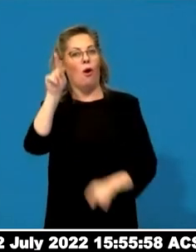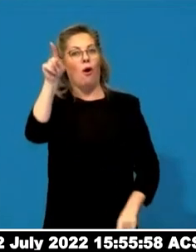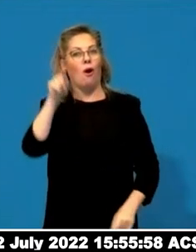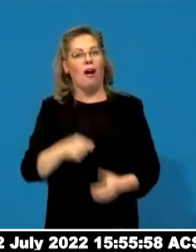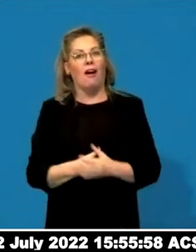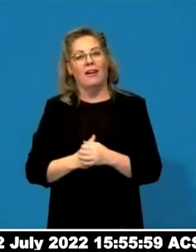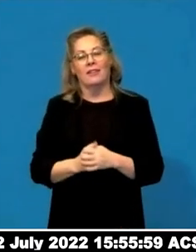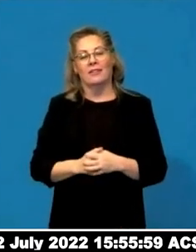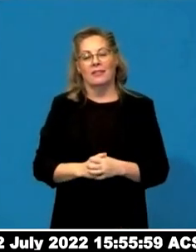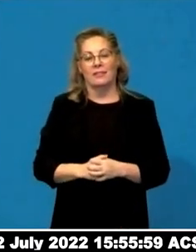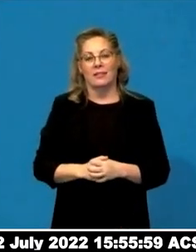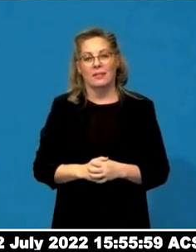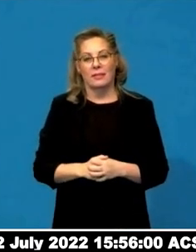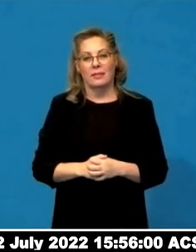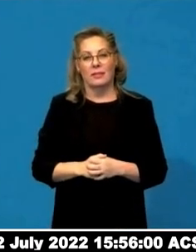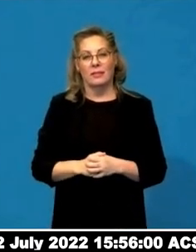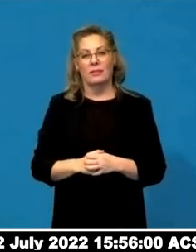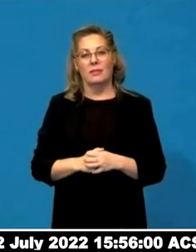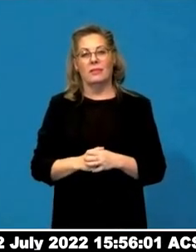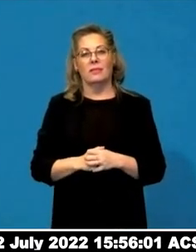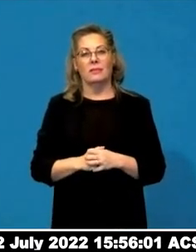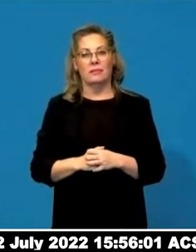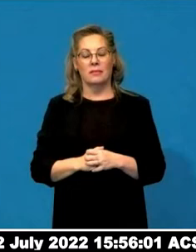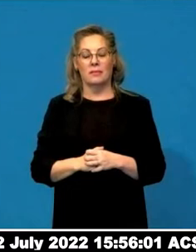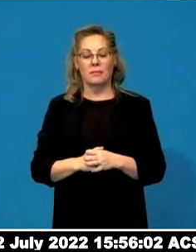(Traditional singing)